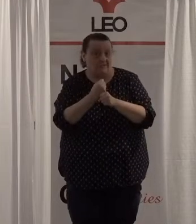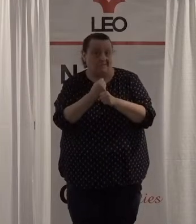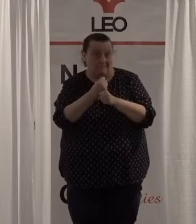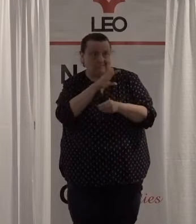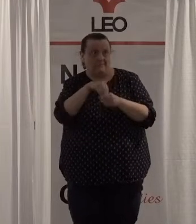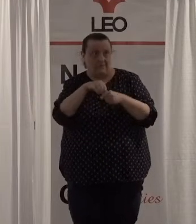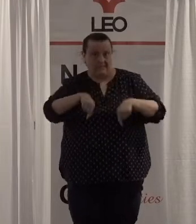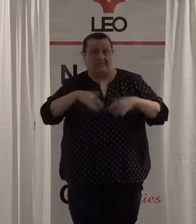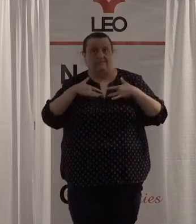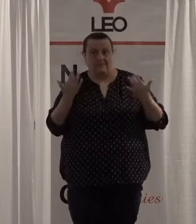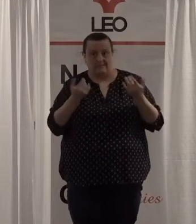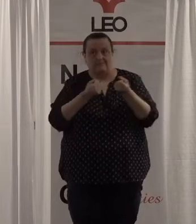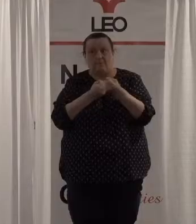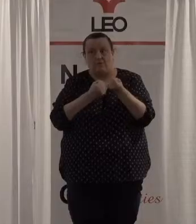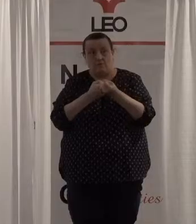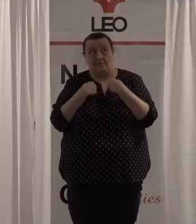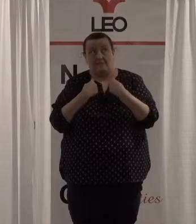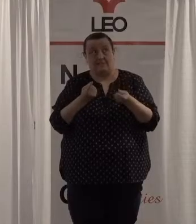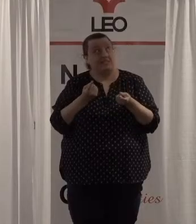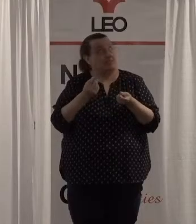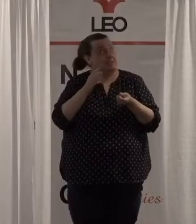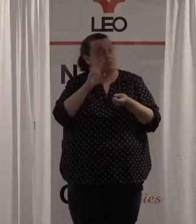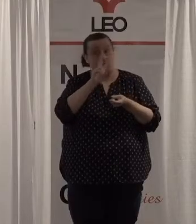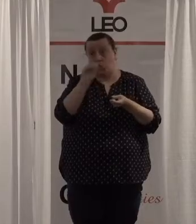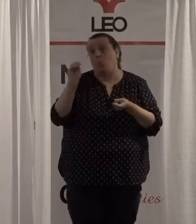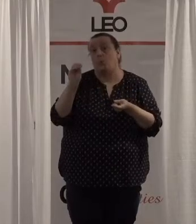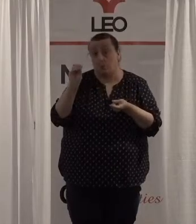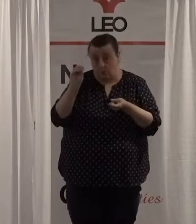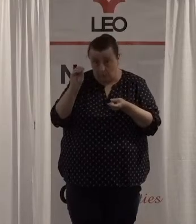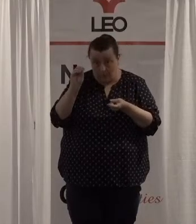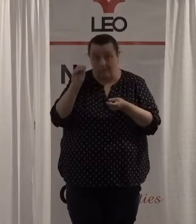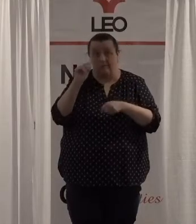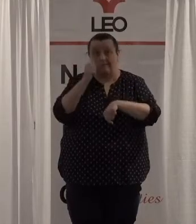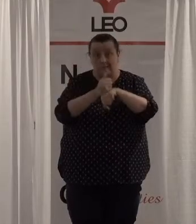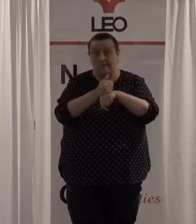WE HAVE BEEN SPONSORING SINCE THE YEAR 2000. WE ARE QUITE PROUD OF THAT.